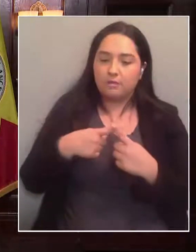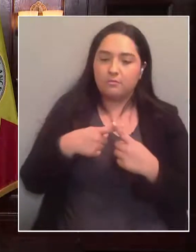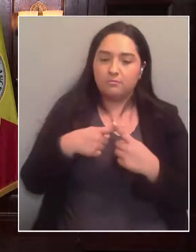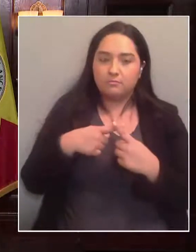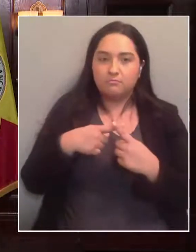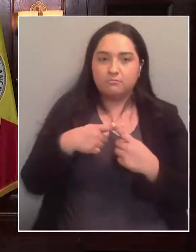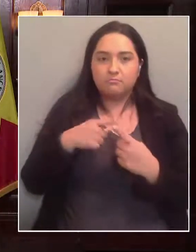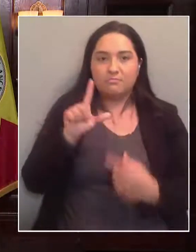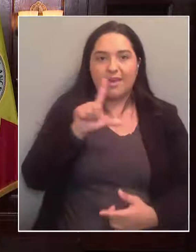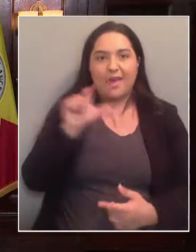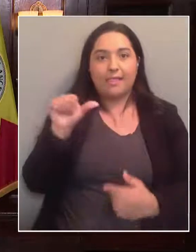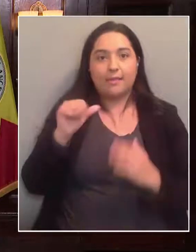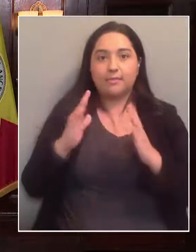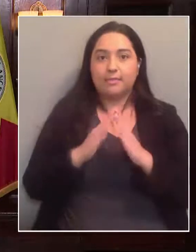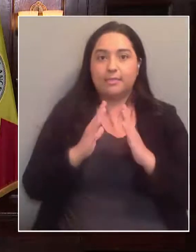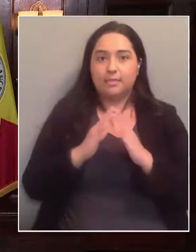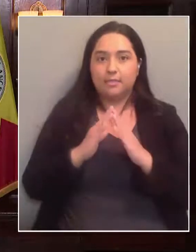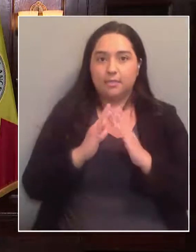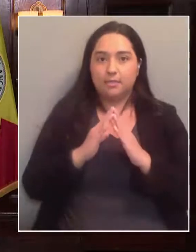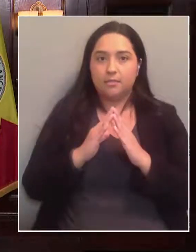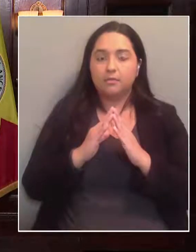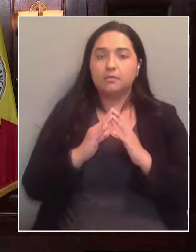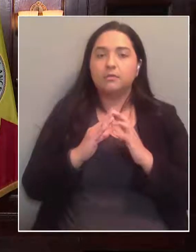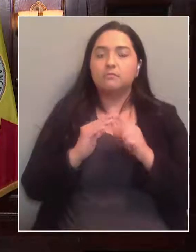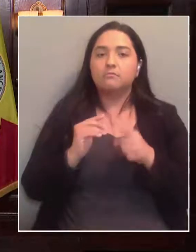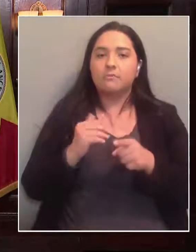BUENAS TARDES, ALCALDE.